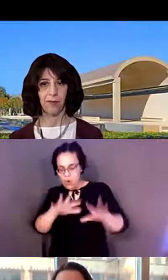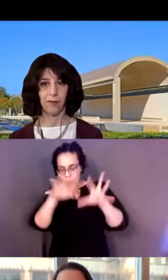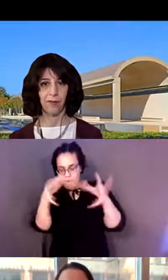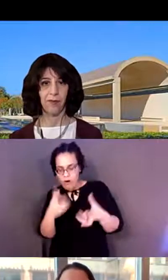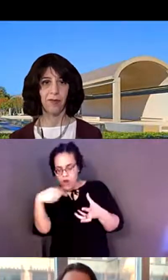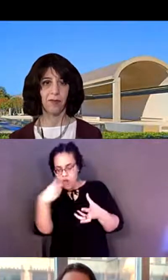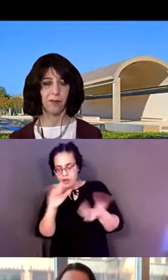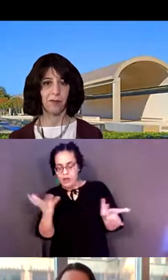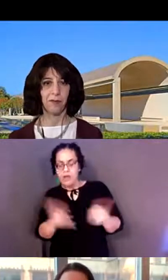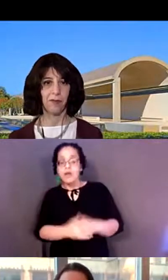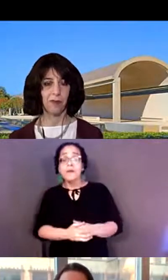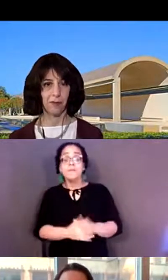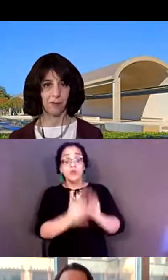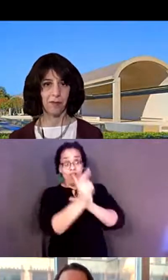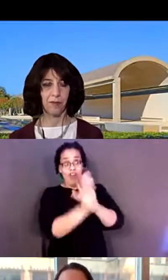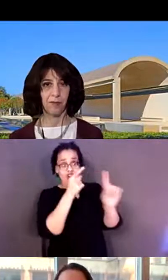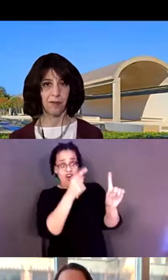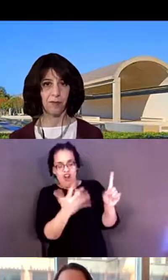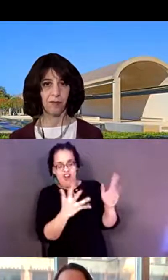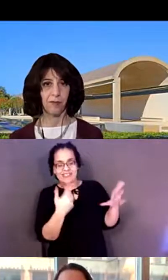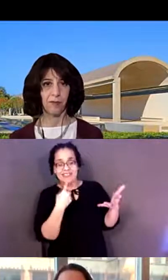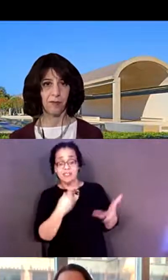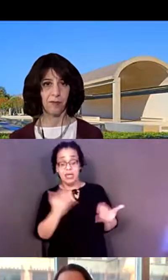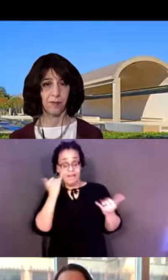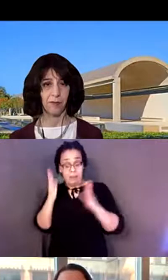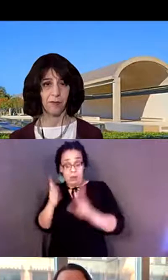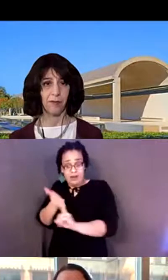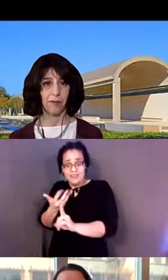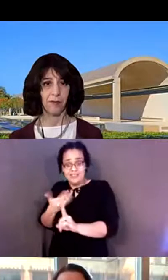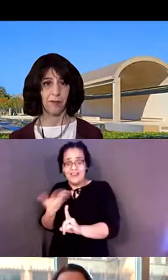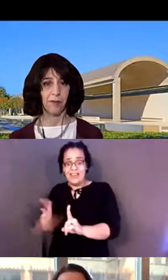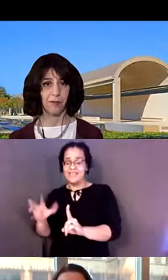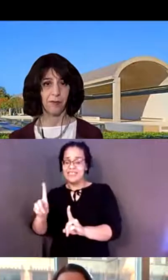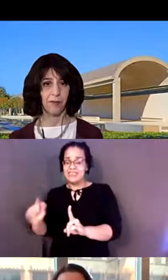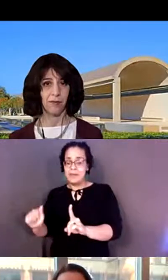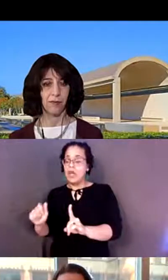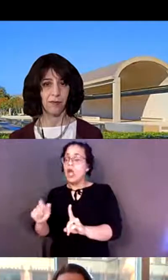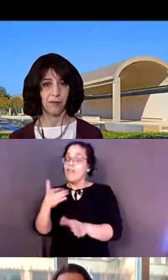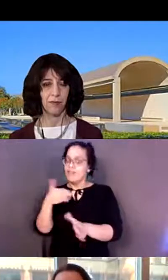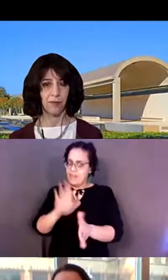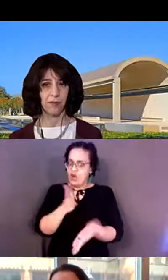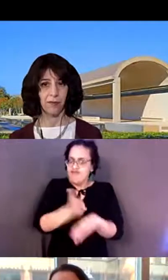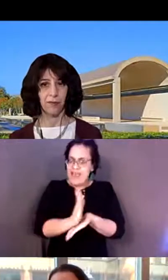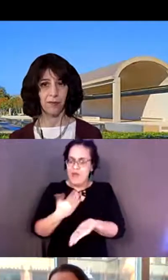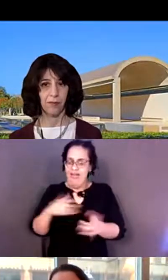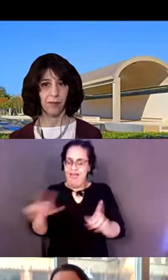that a person with a disability has a right to a support person regardless of where they are in the hospital - that